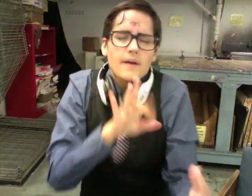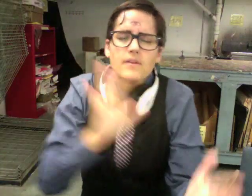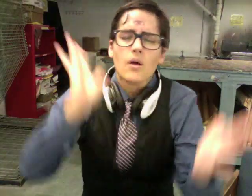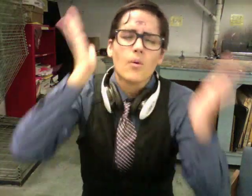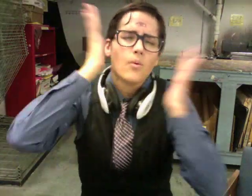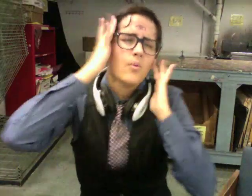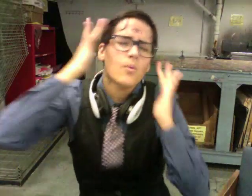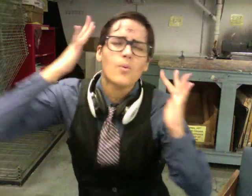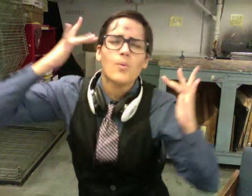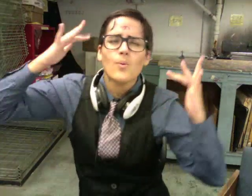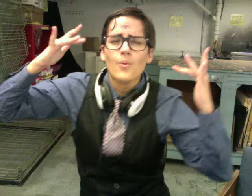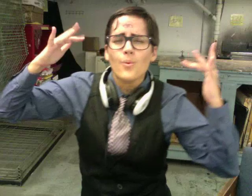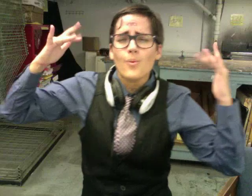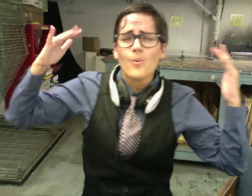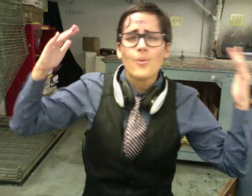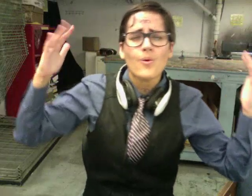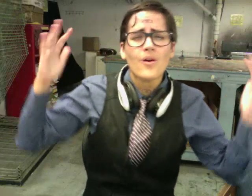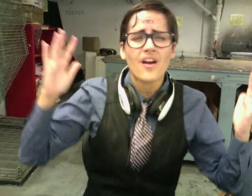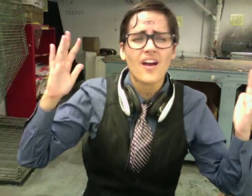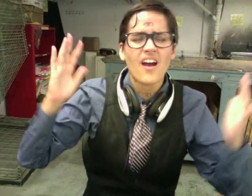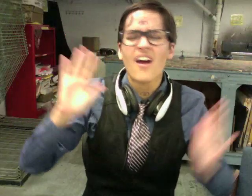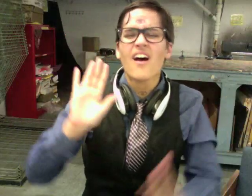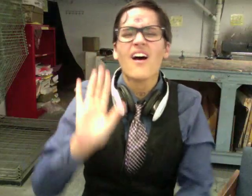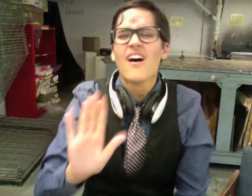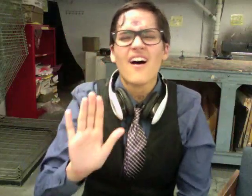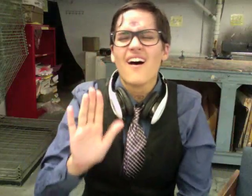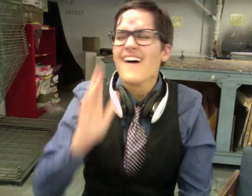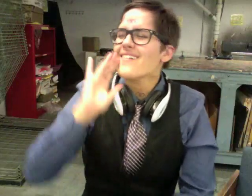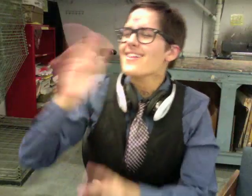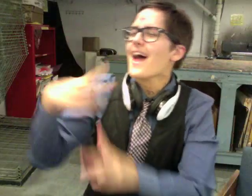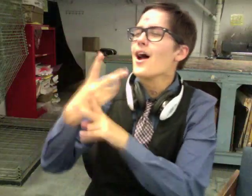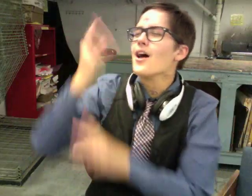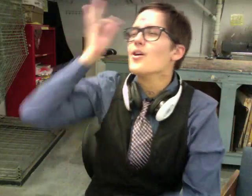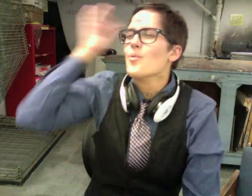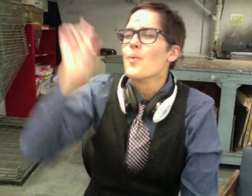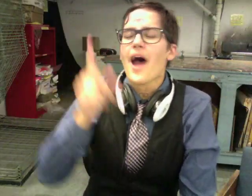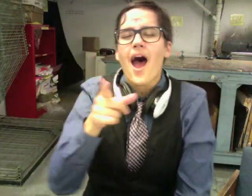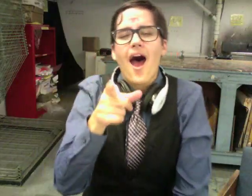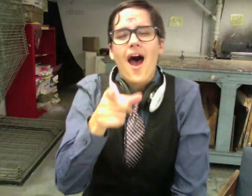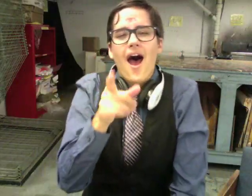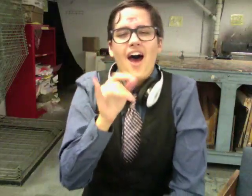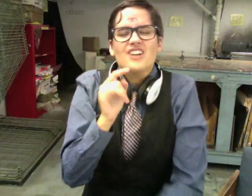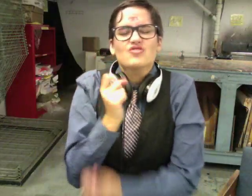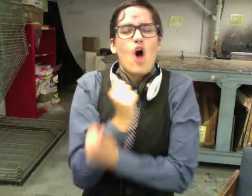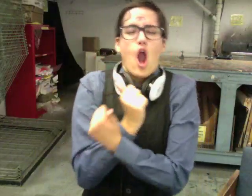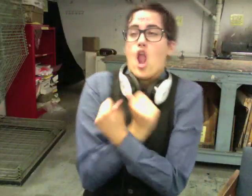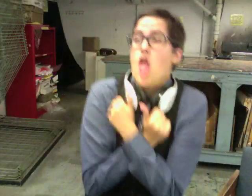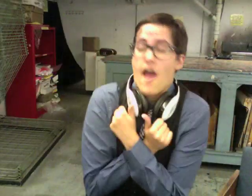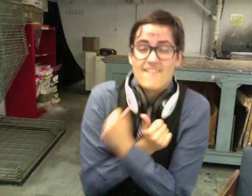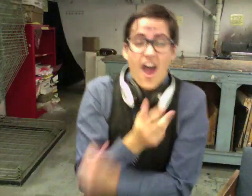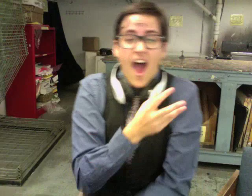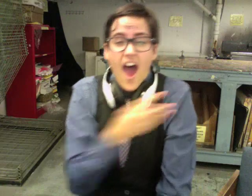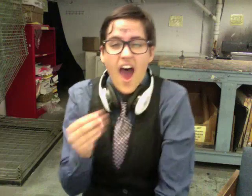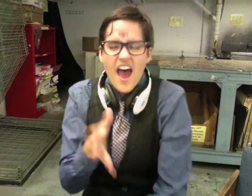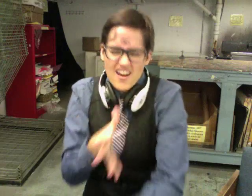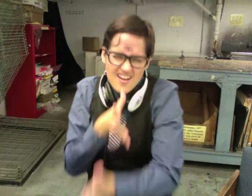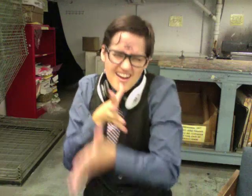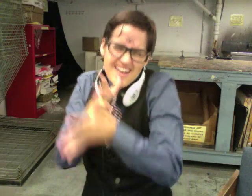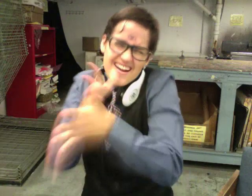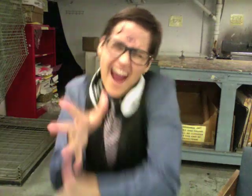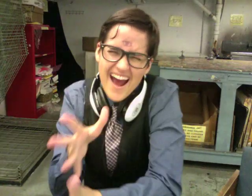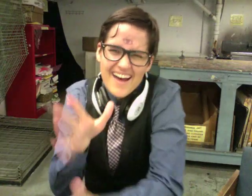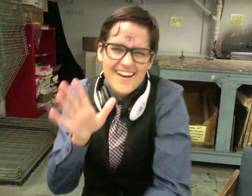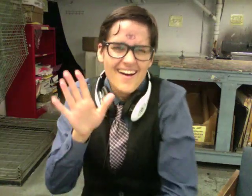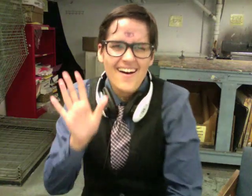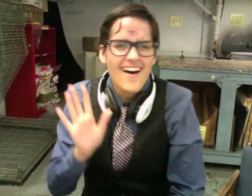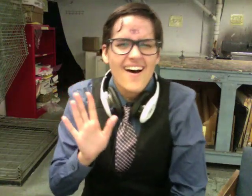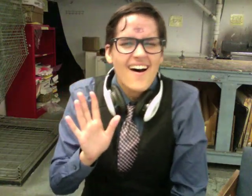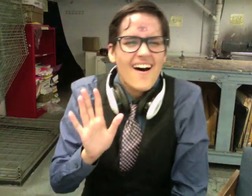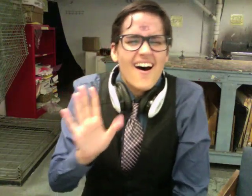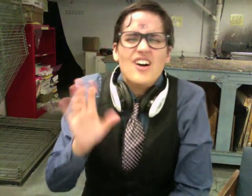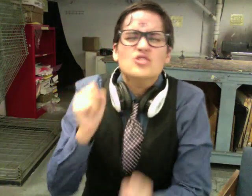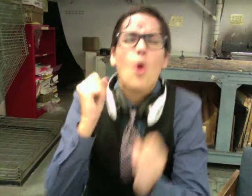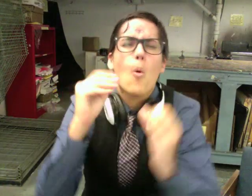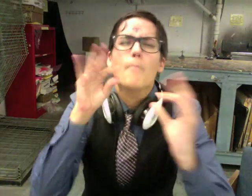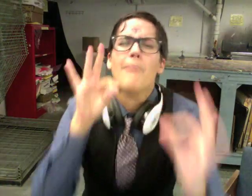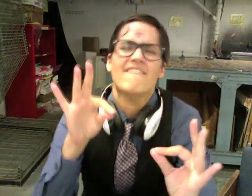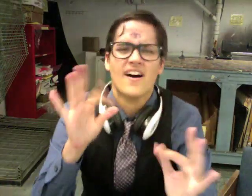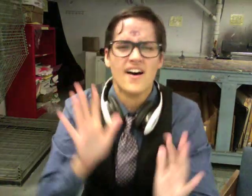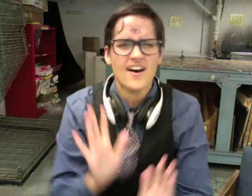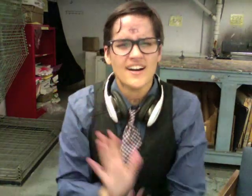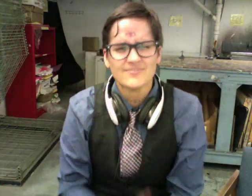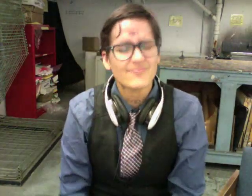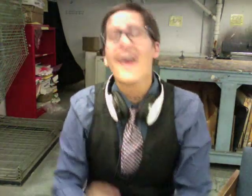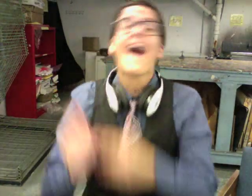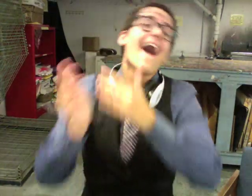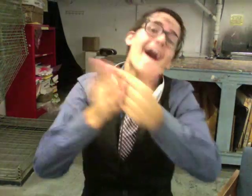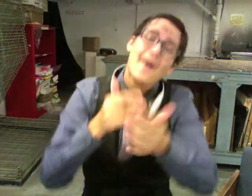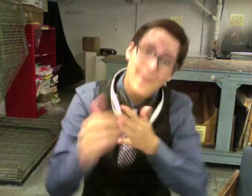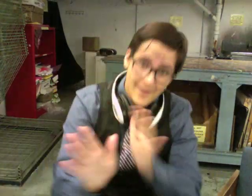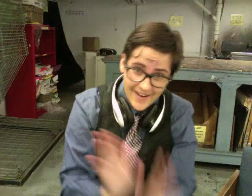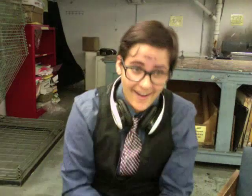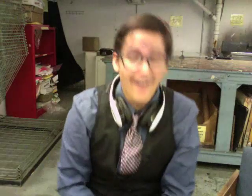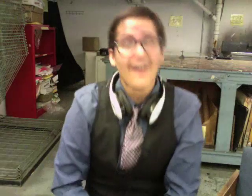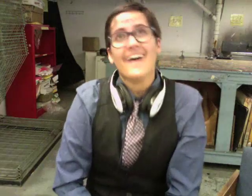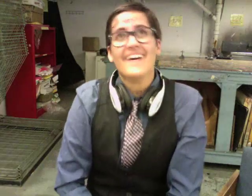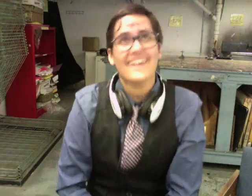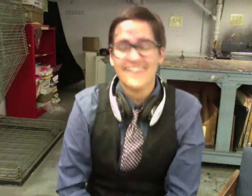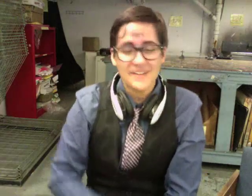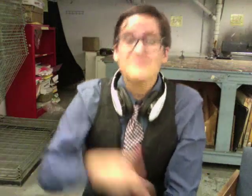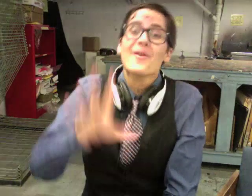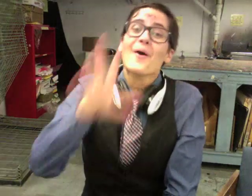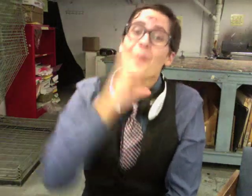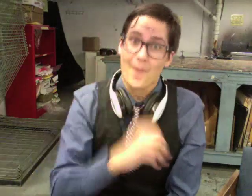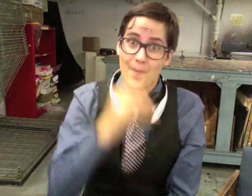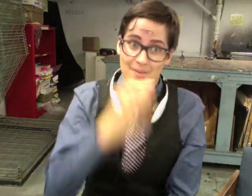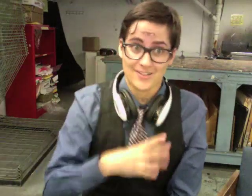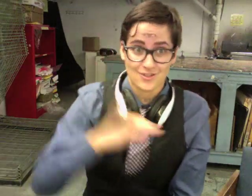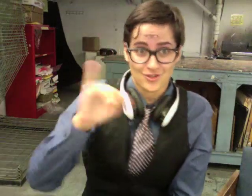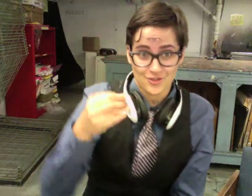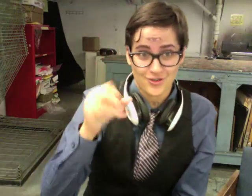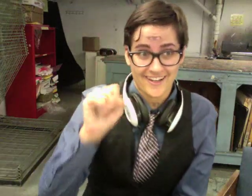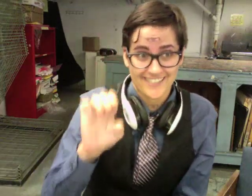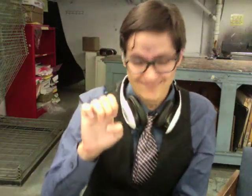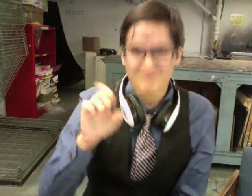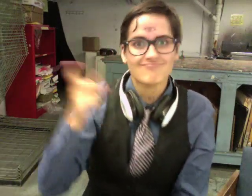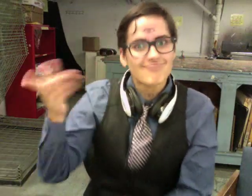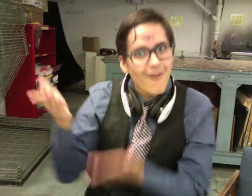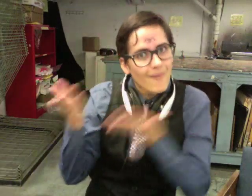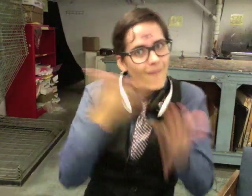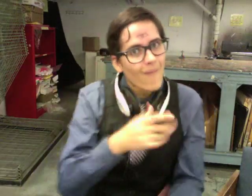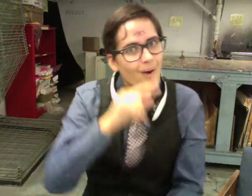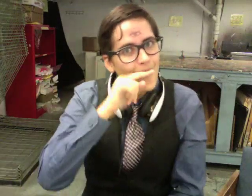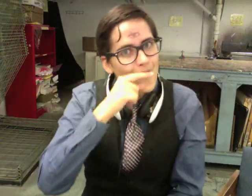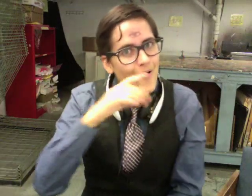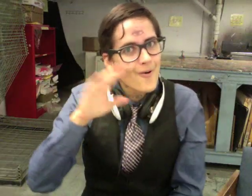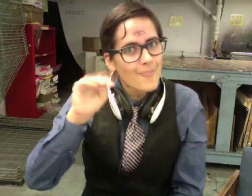and love that perfect hair in equal measure. Old Woman Josie brought corn muffins, which